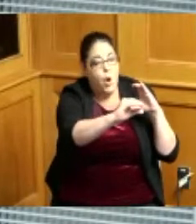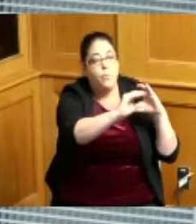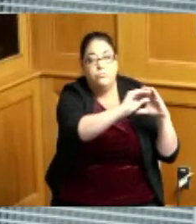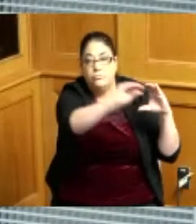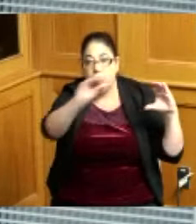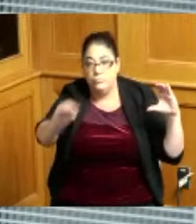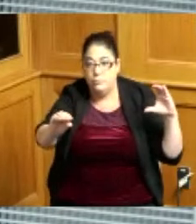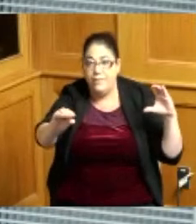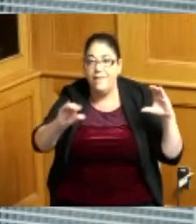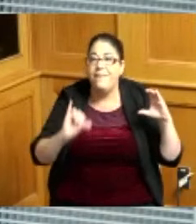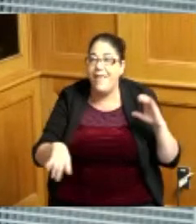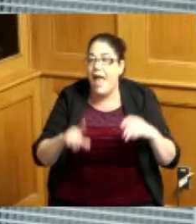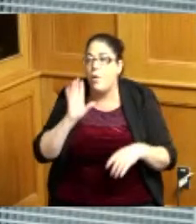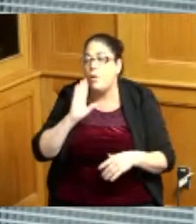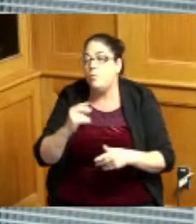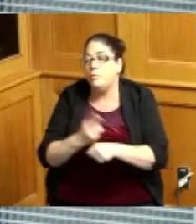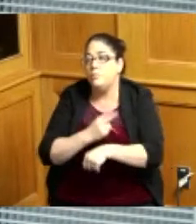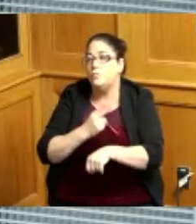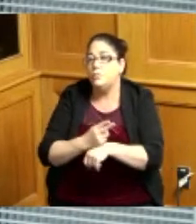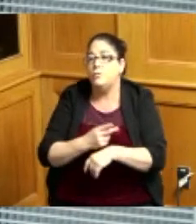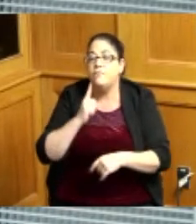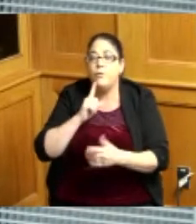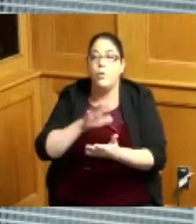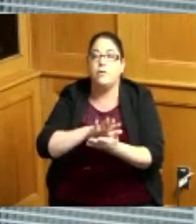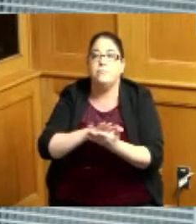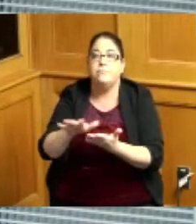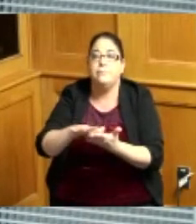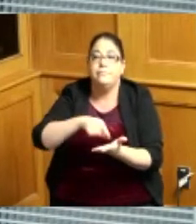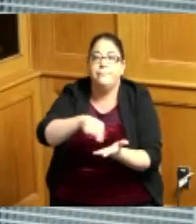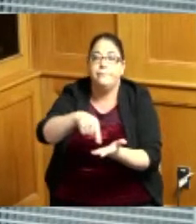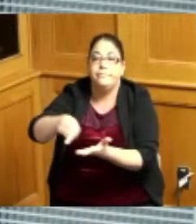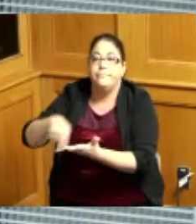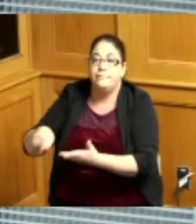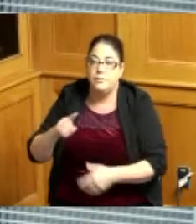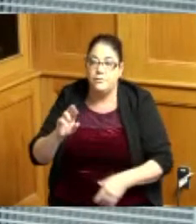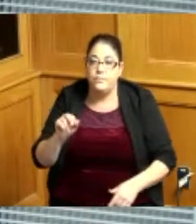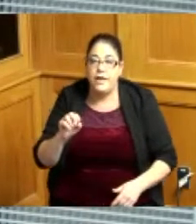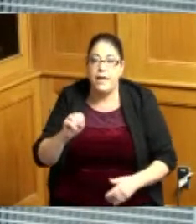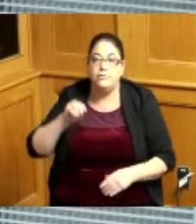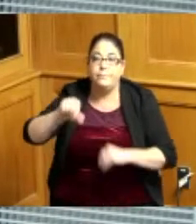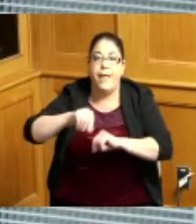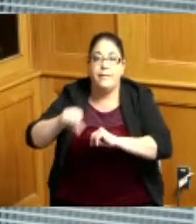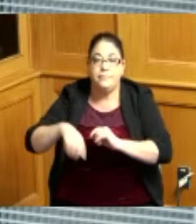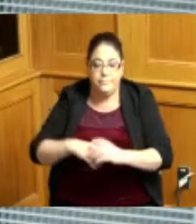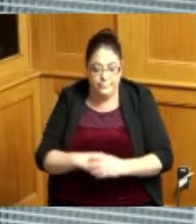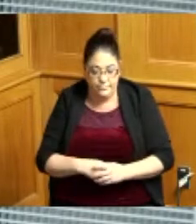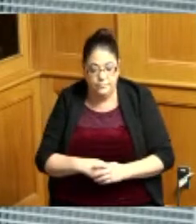what we anticipate getting some of the again I mentioned again some of the variable in this is